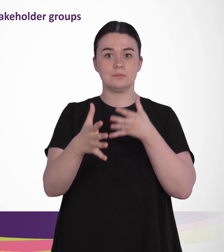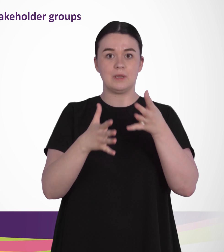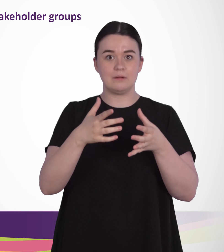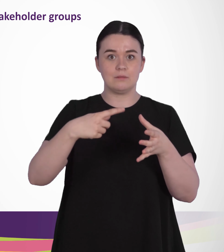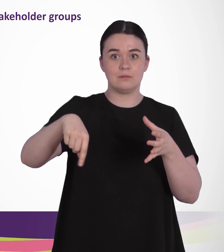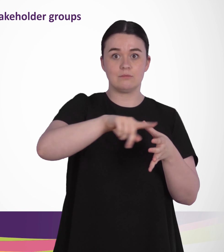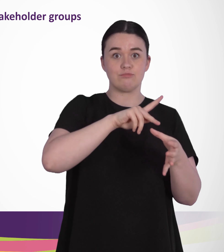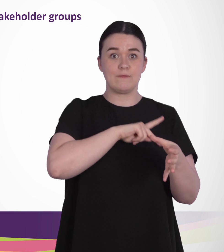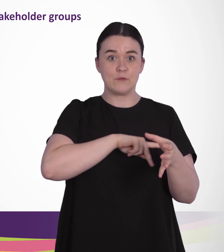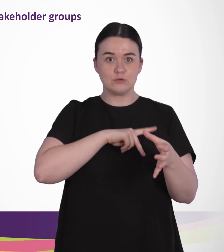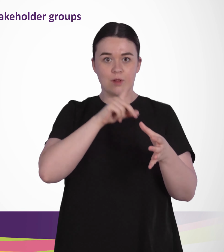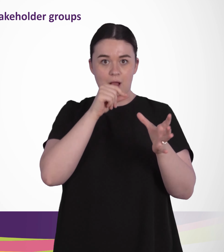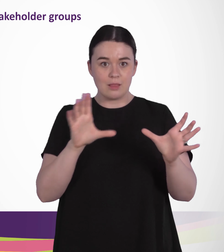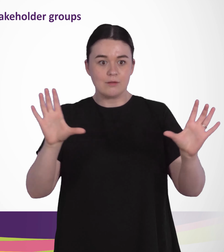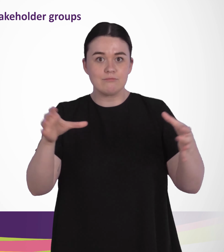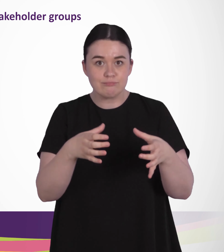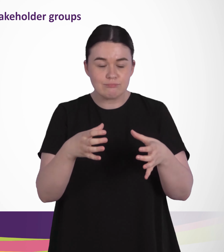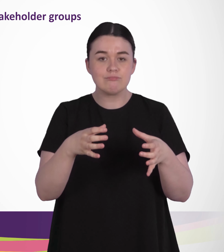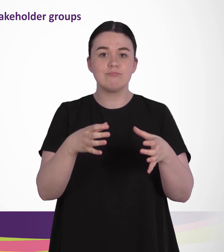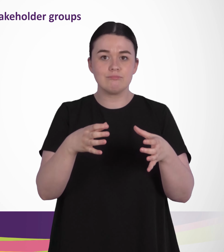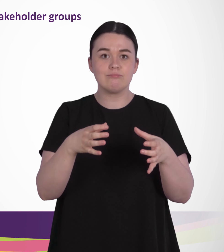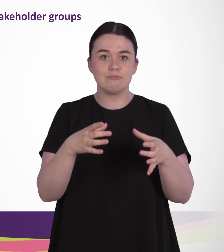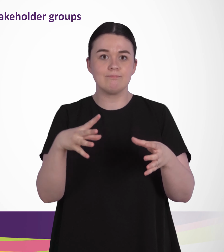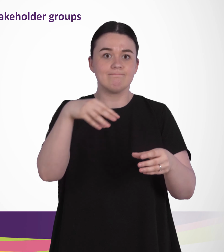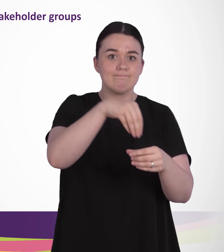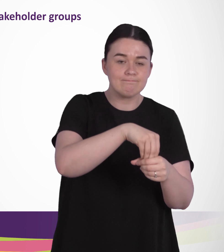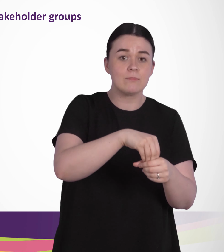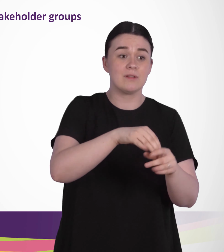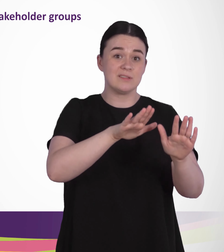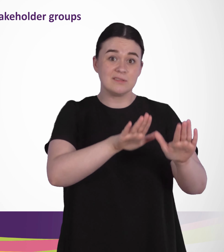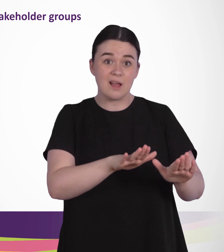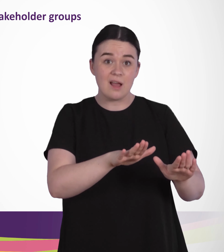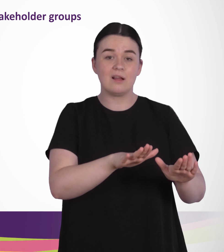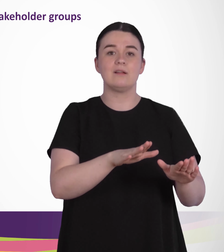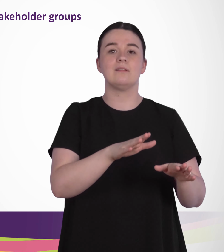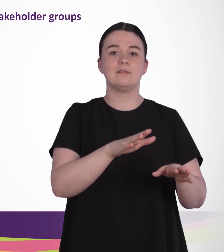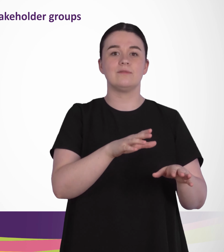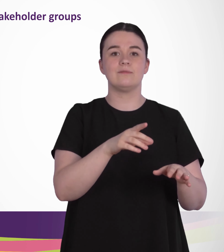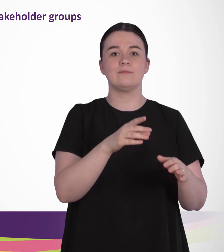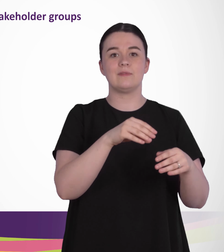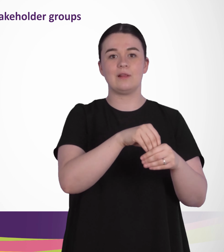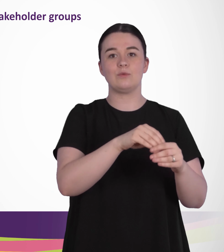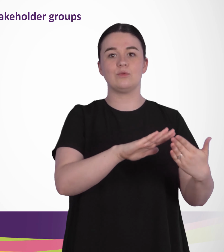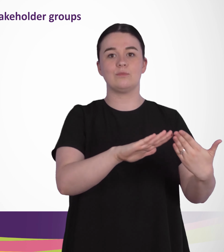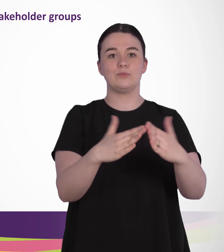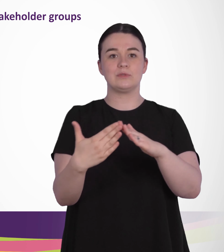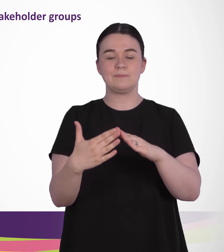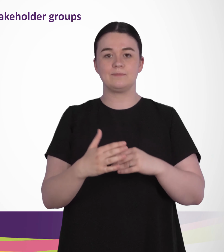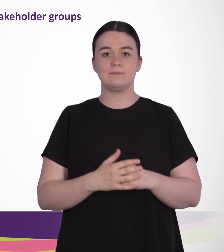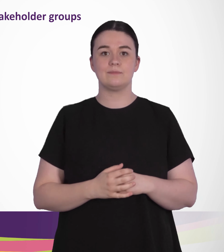professionals come from and stay in community.